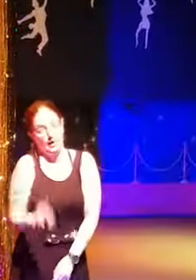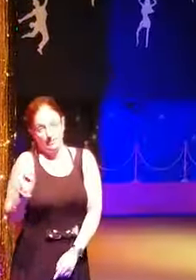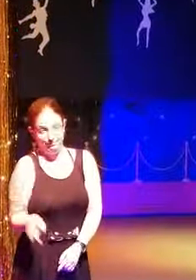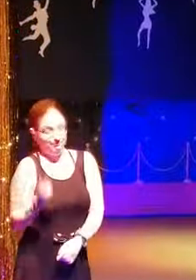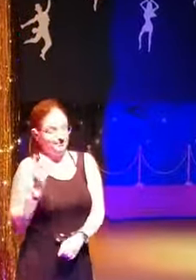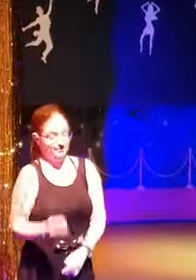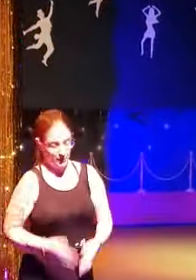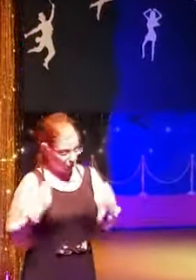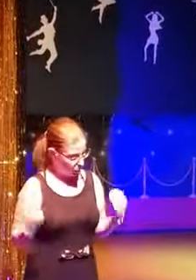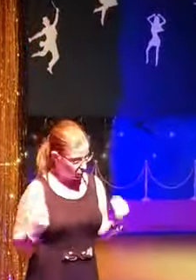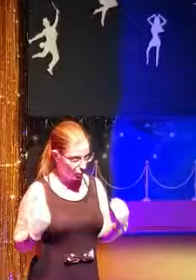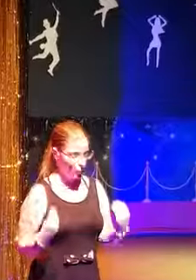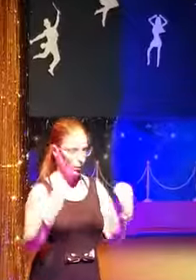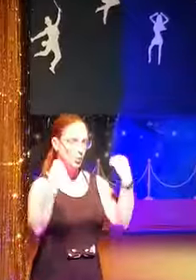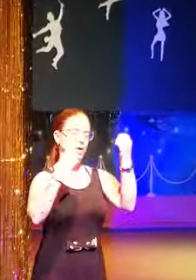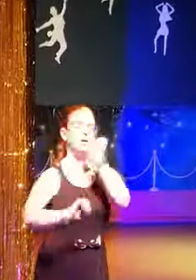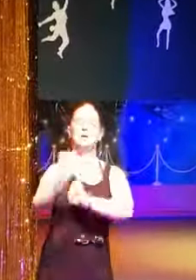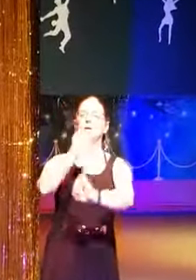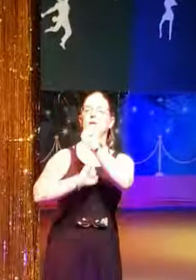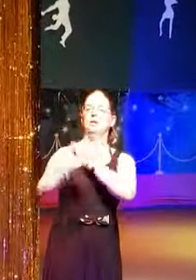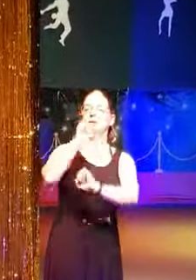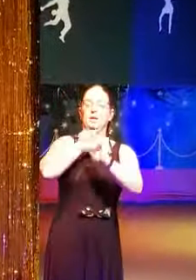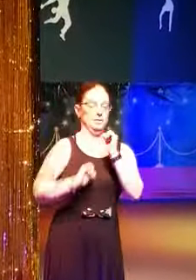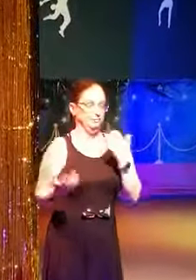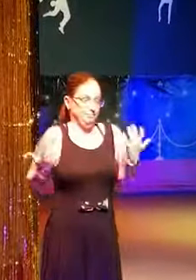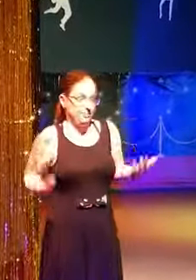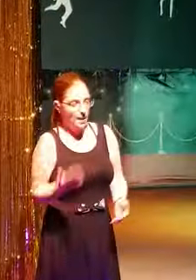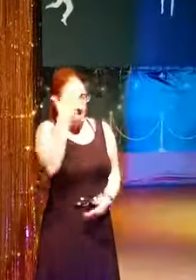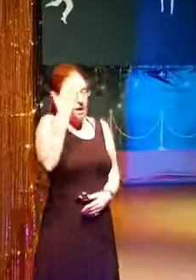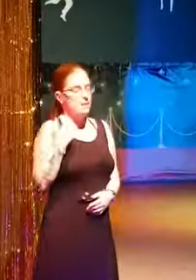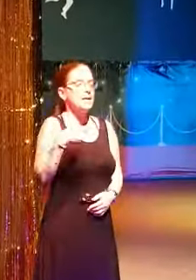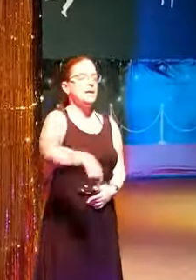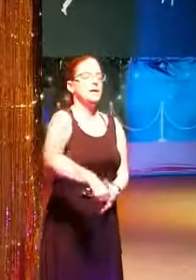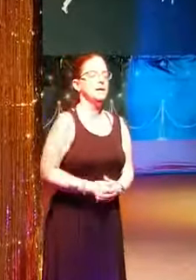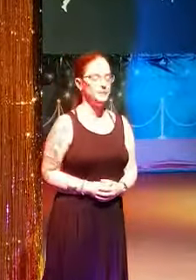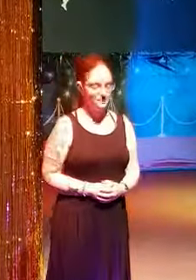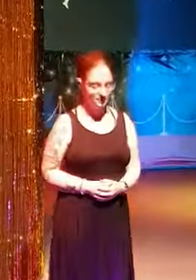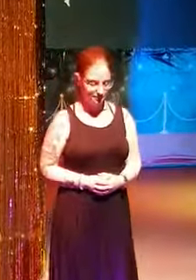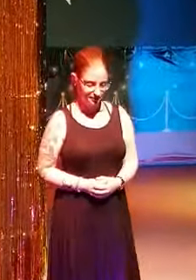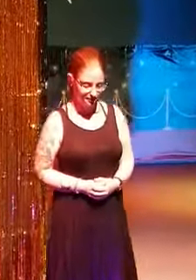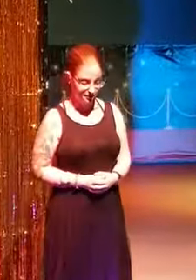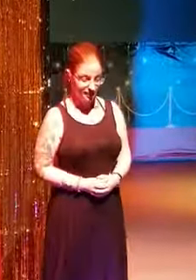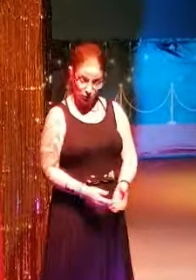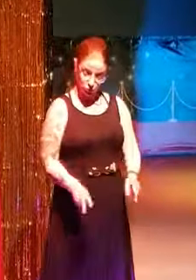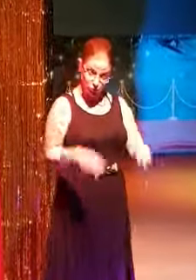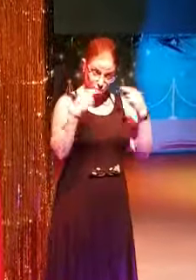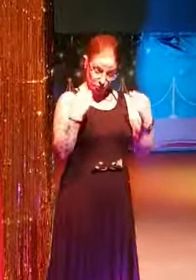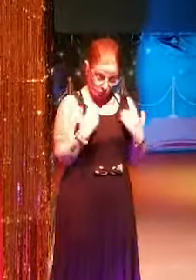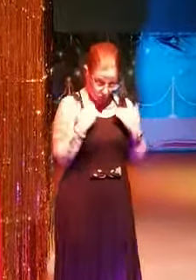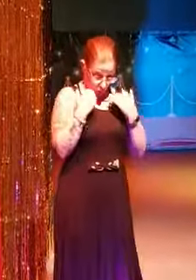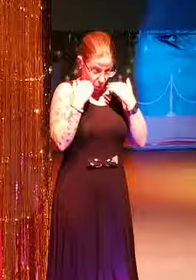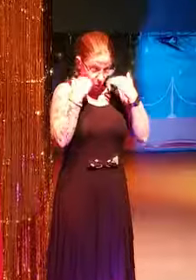My my how can I resist you Mamma Mia! does it show again?